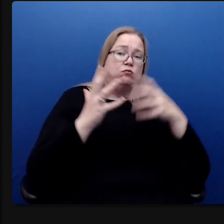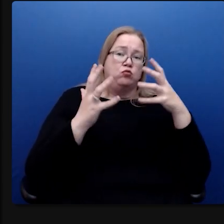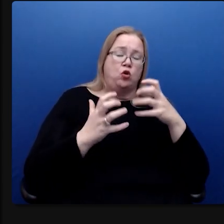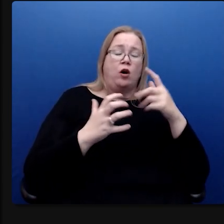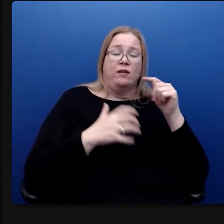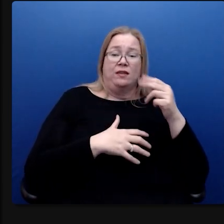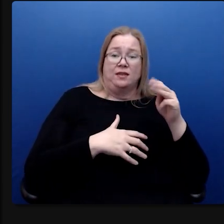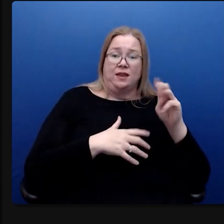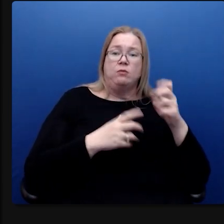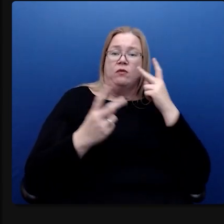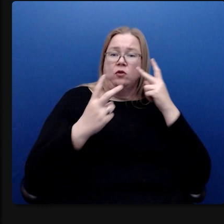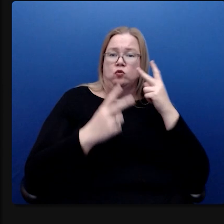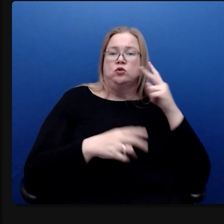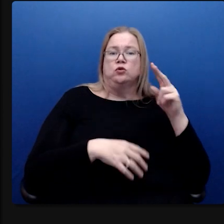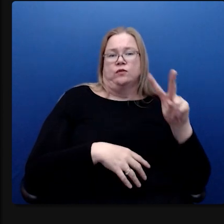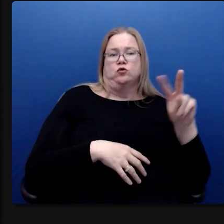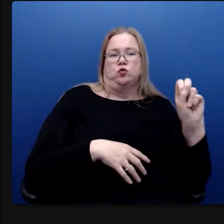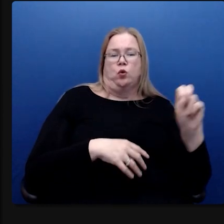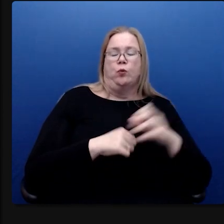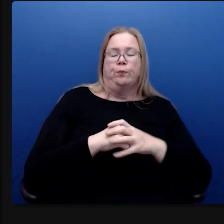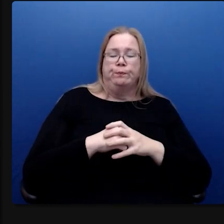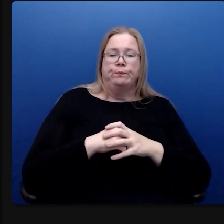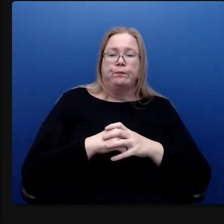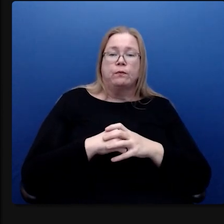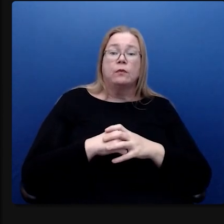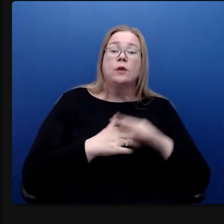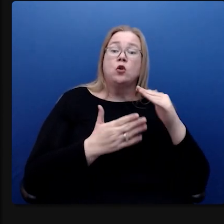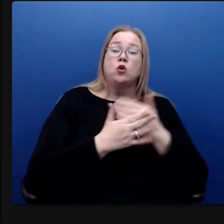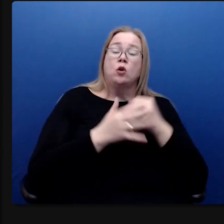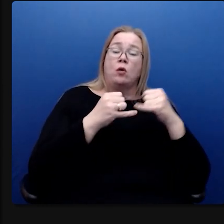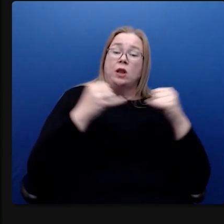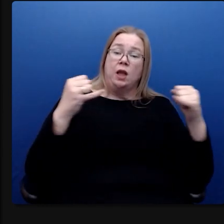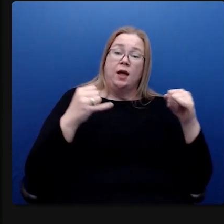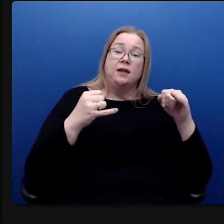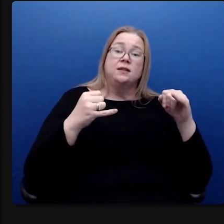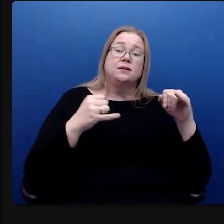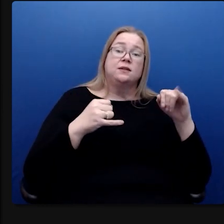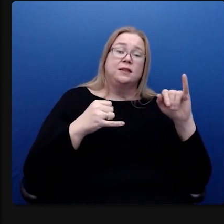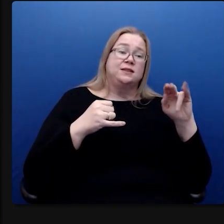with deep, dark material theme in Visual Studio. As I begin a new line,